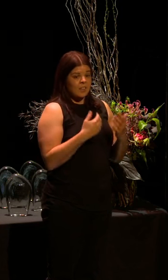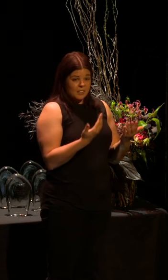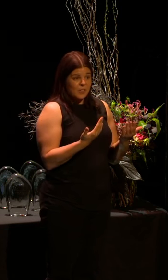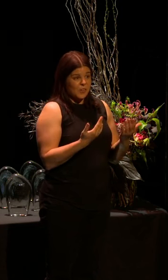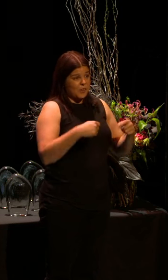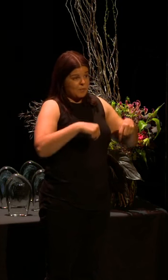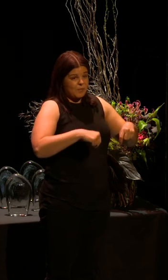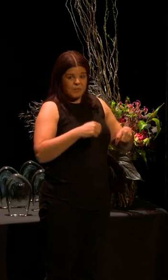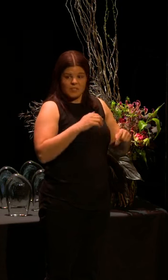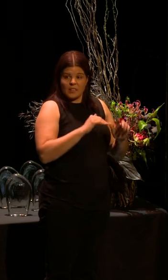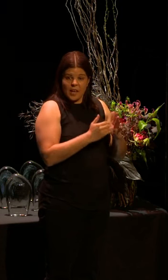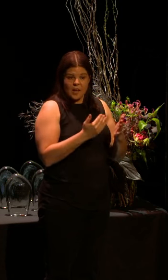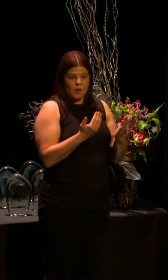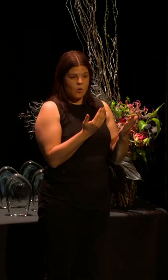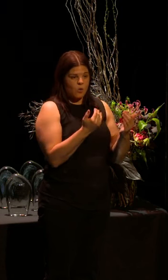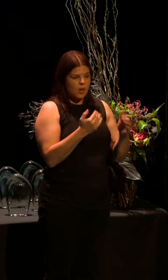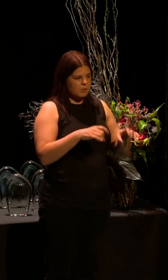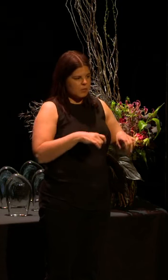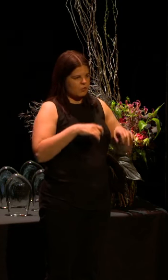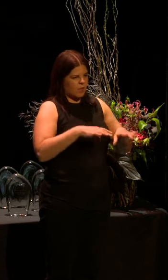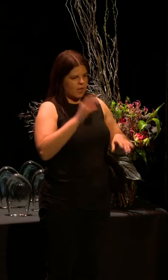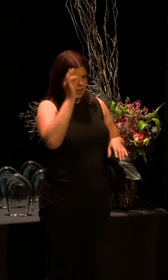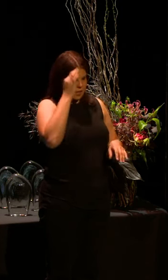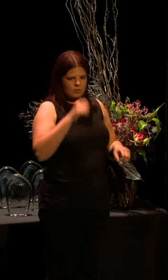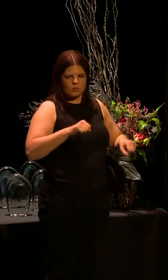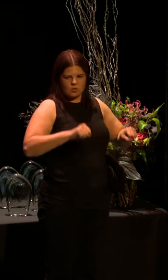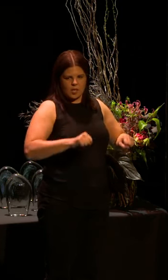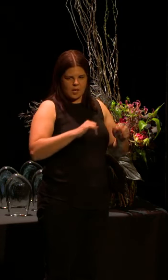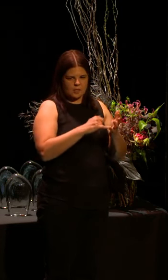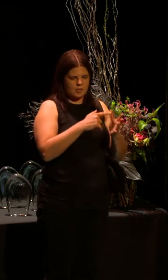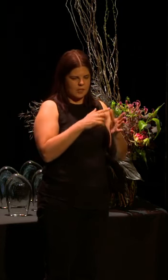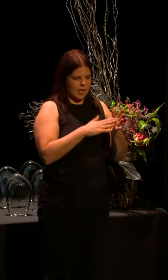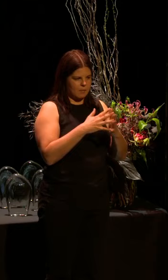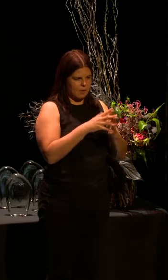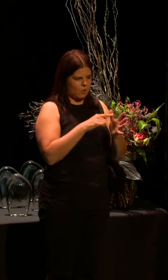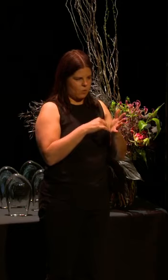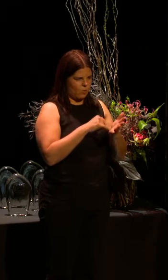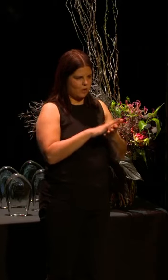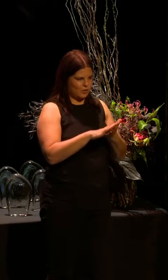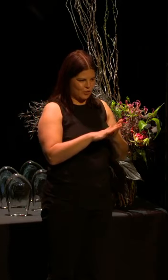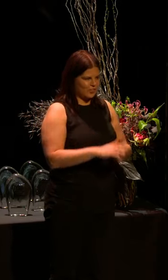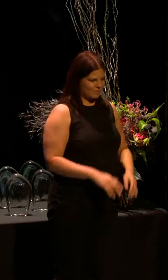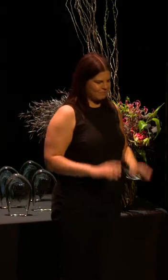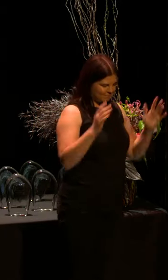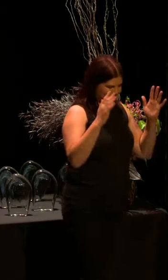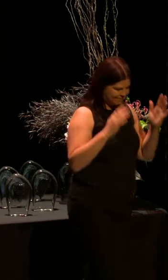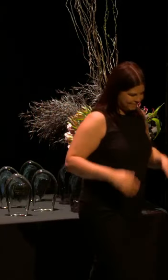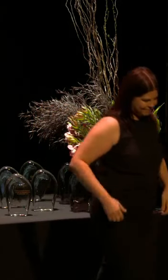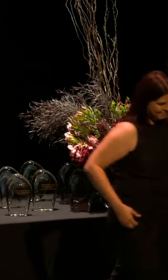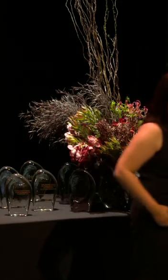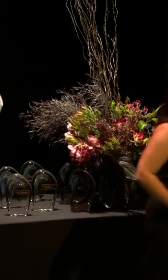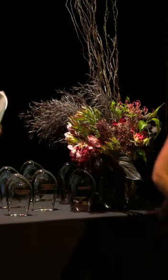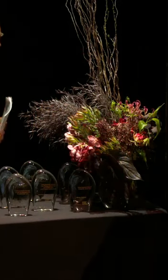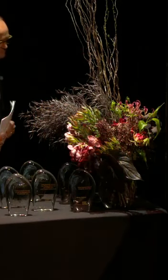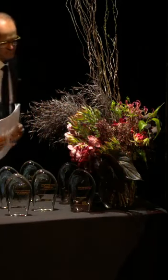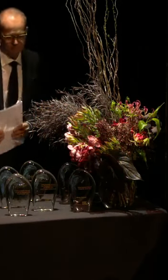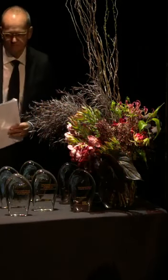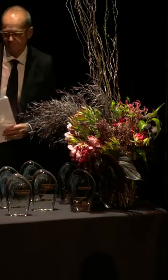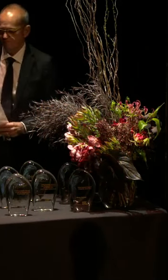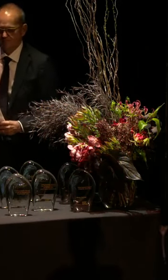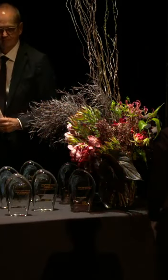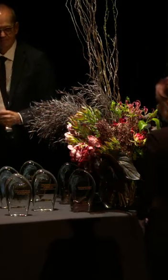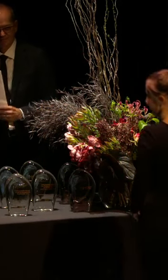Australia Council's chair, Sam Walsh.